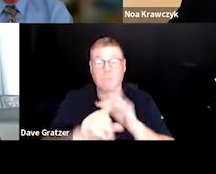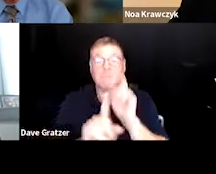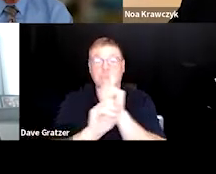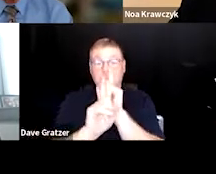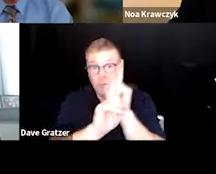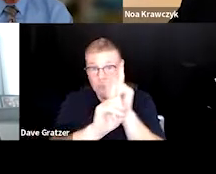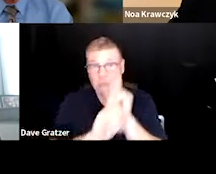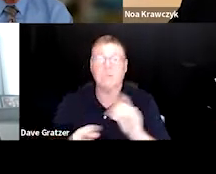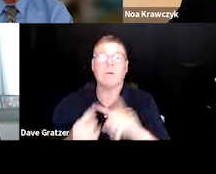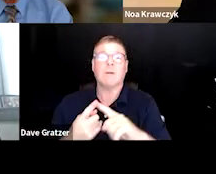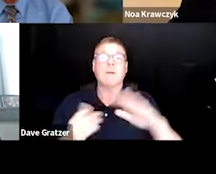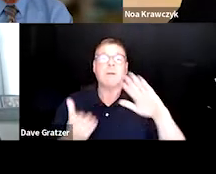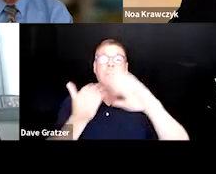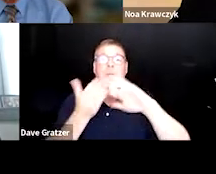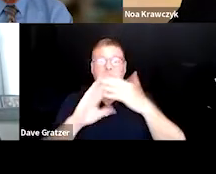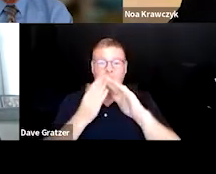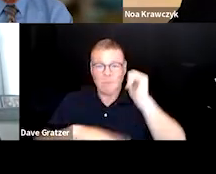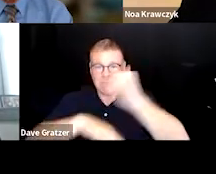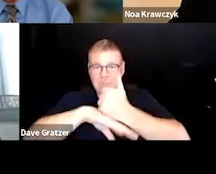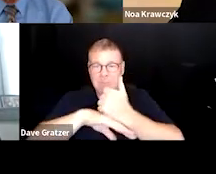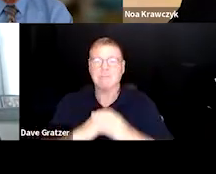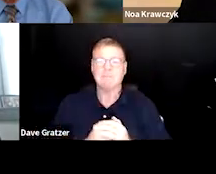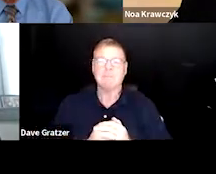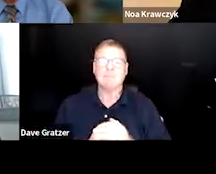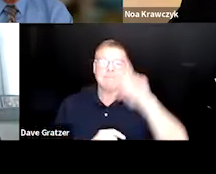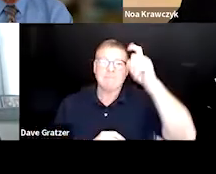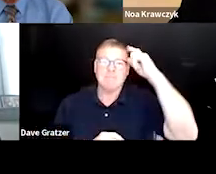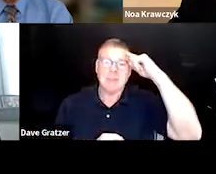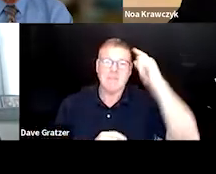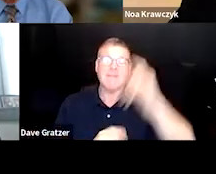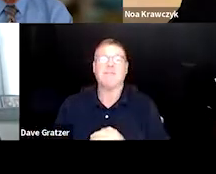community based providers, government, public health,